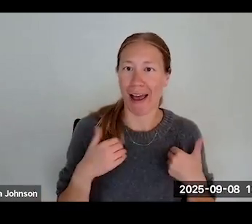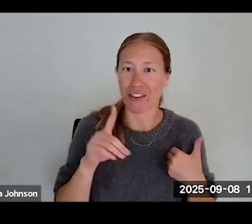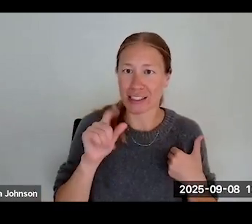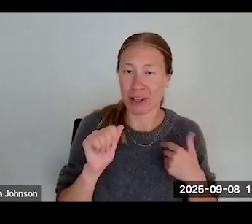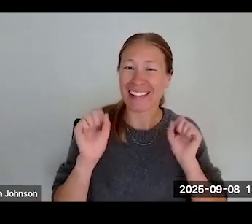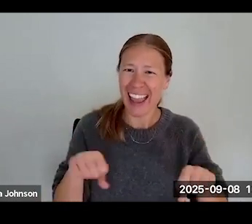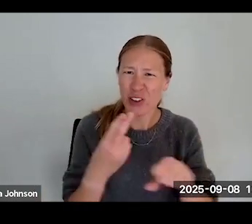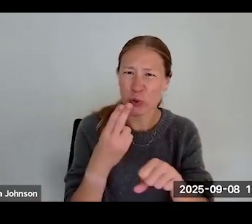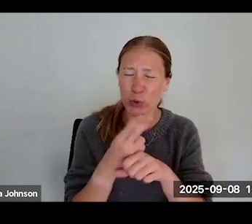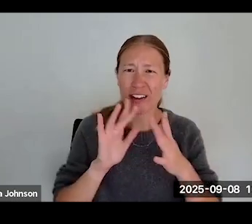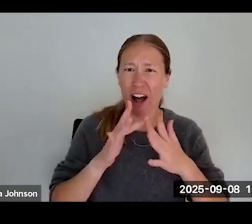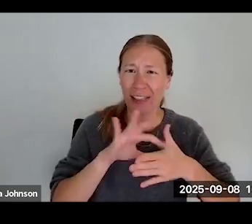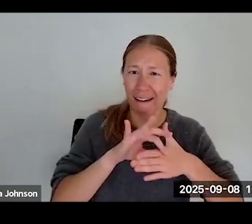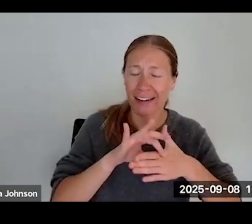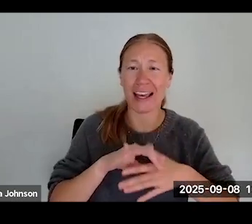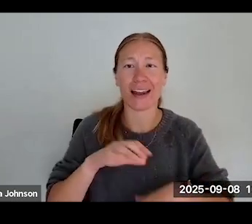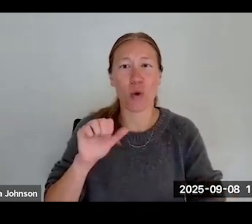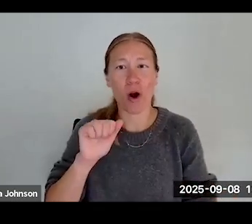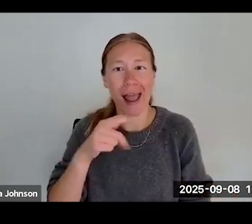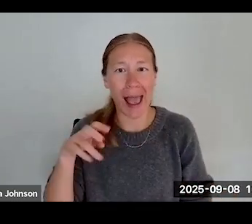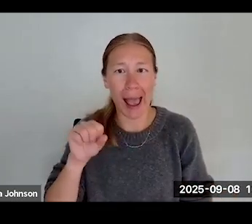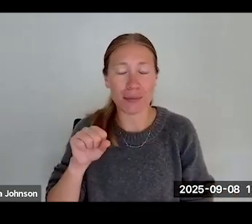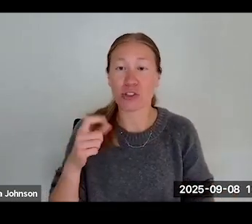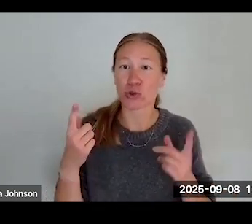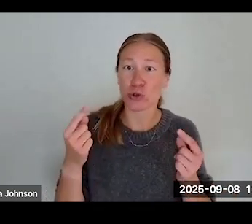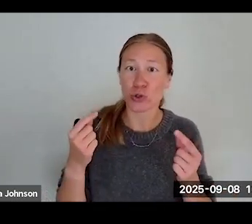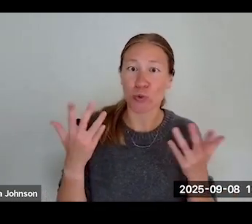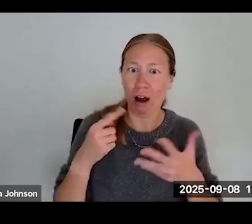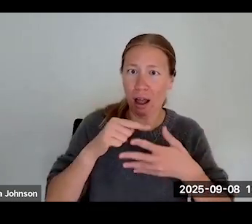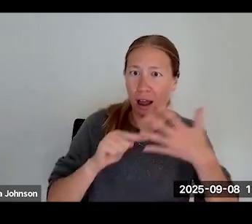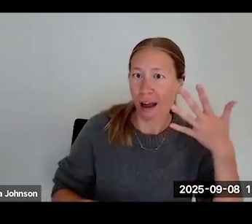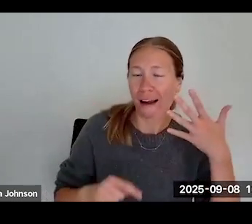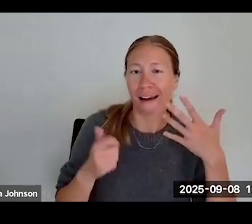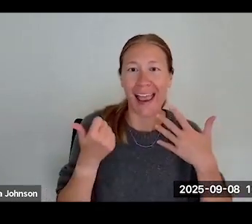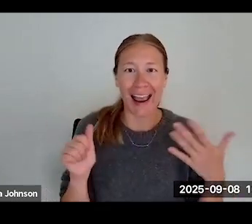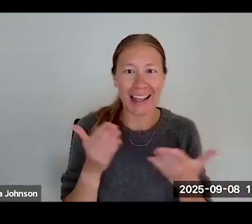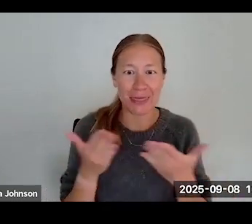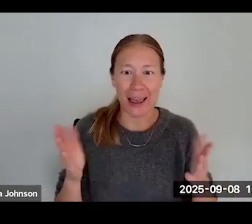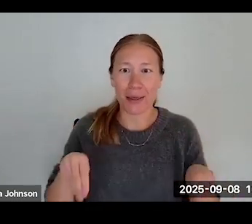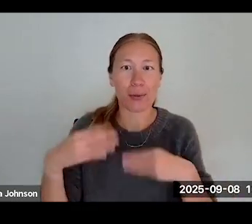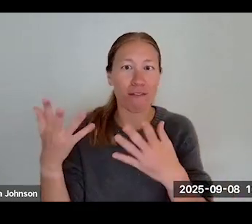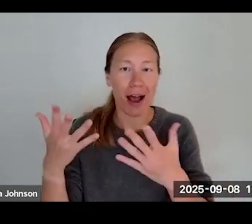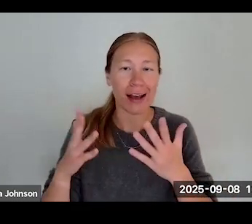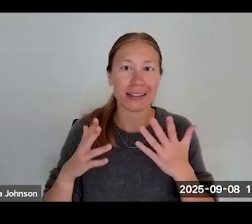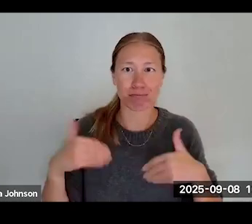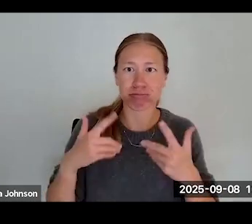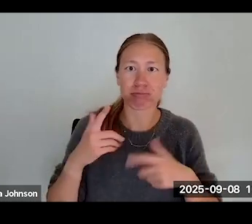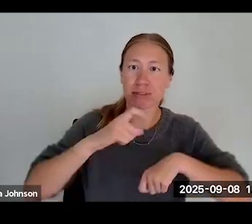or mobile app to do any of the following in a manner that provides substantially equivalent timeliness,